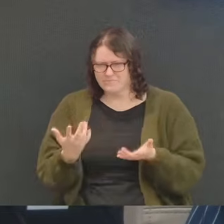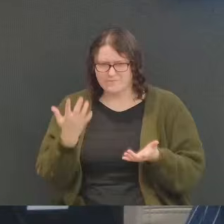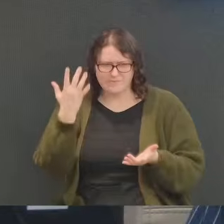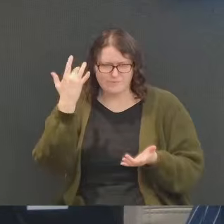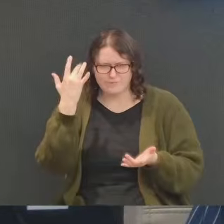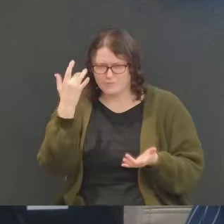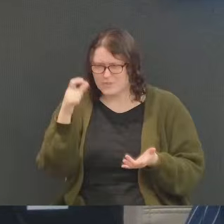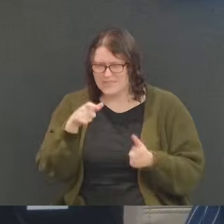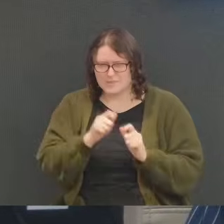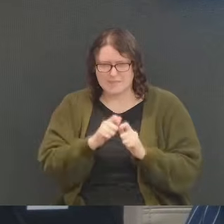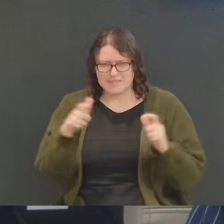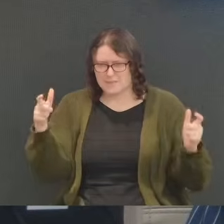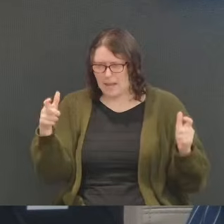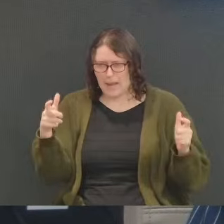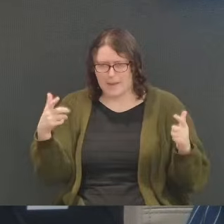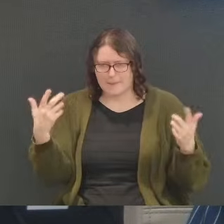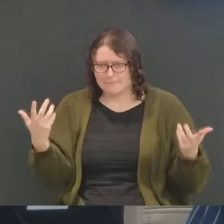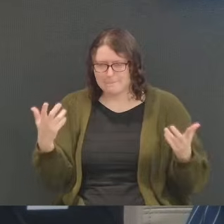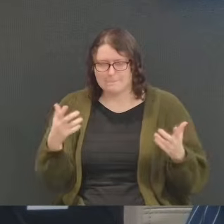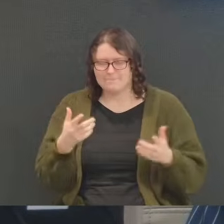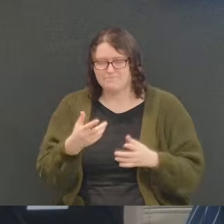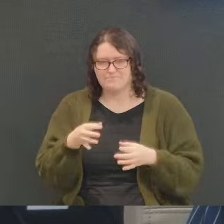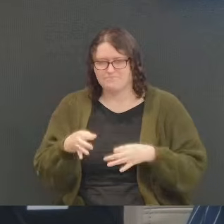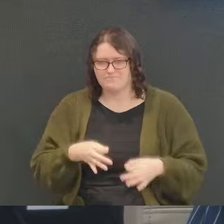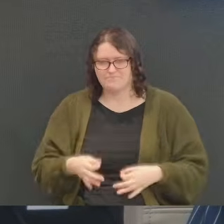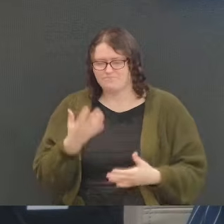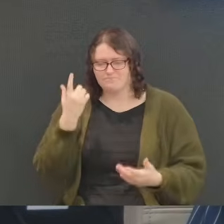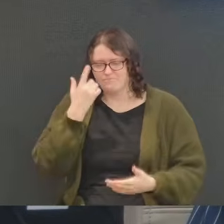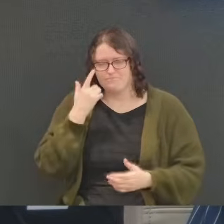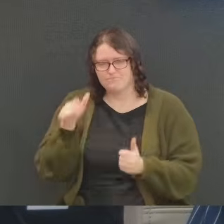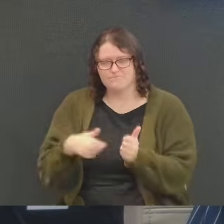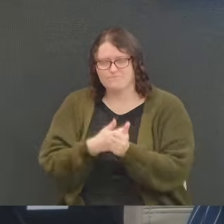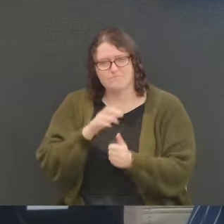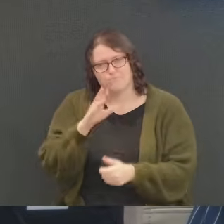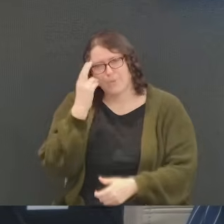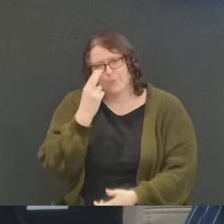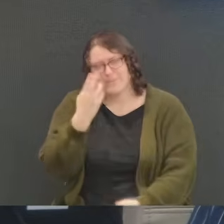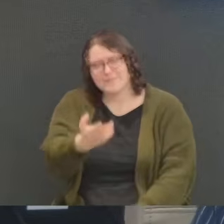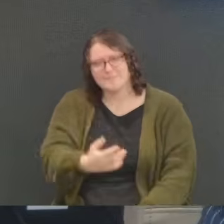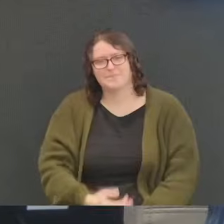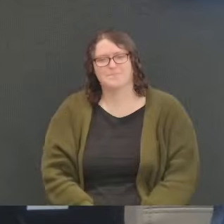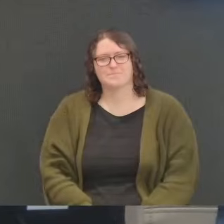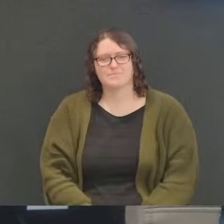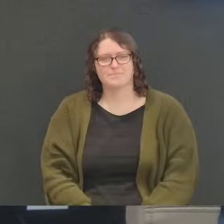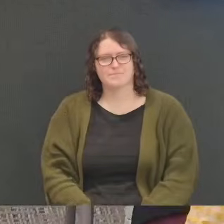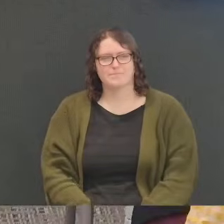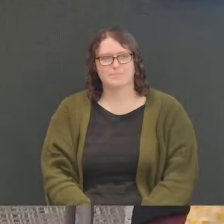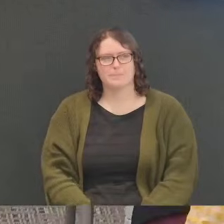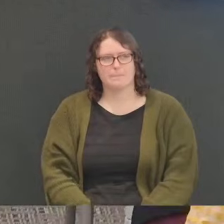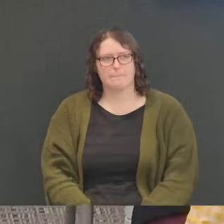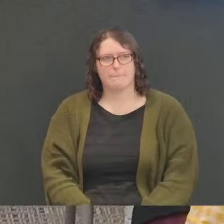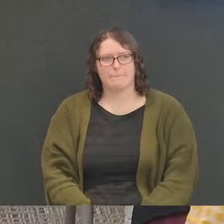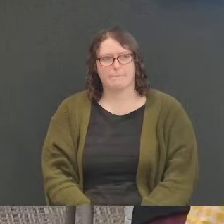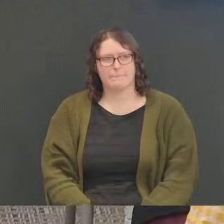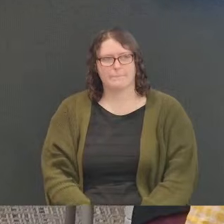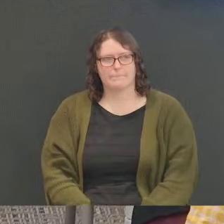to be expanded? Kind of talk about the the logic behind that or so people understand. I think the